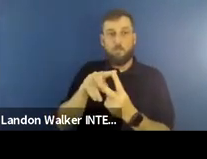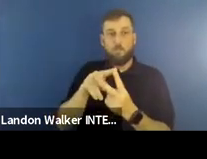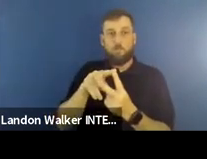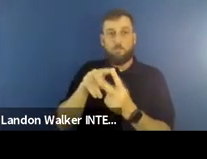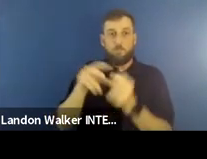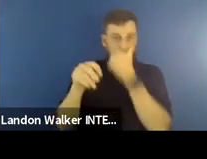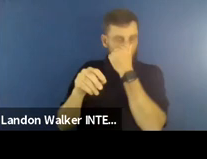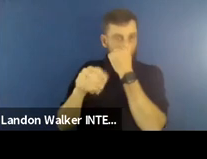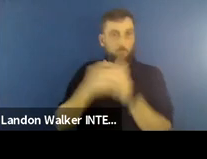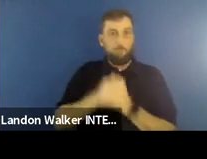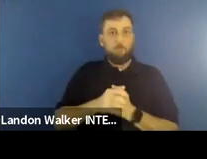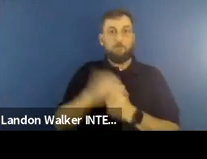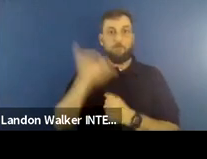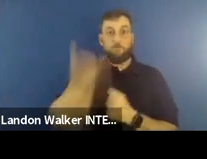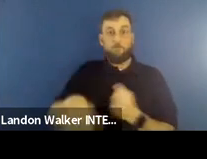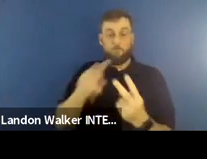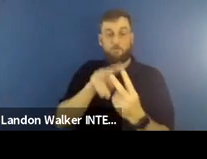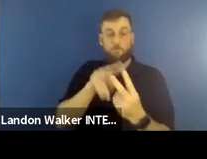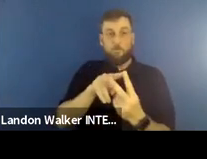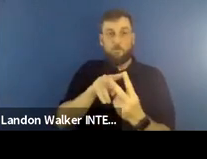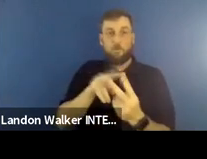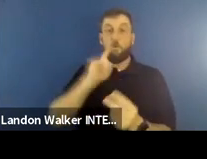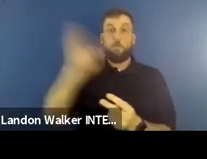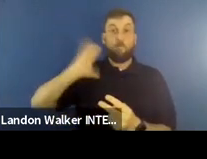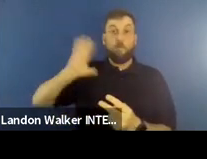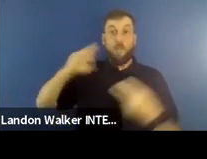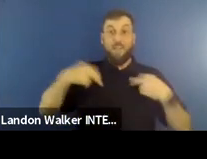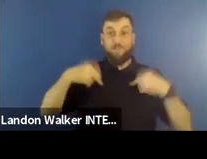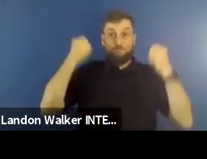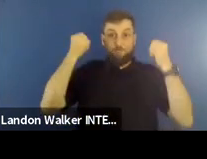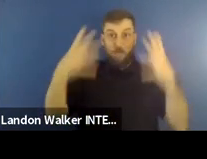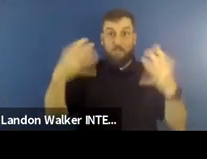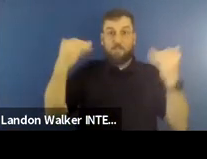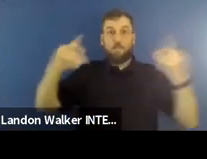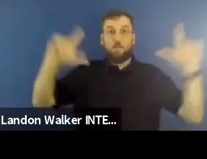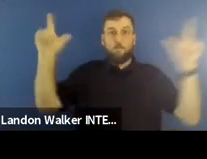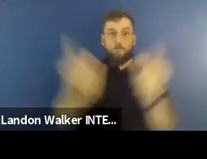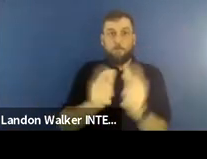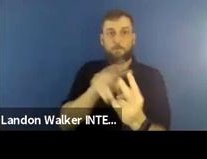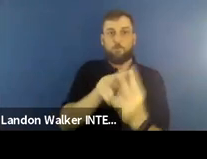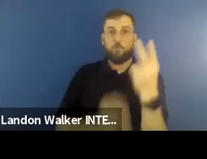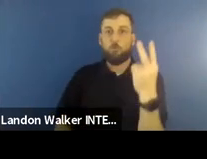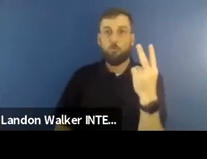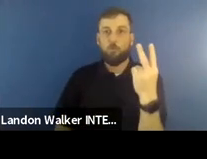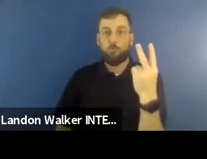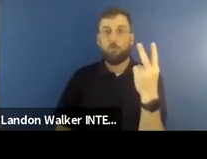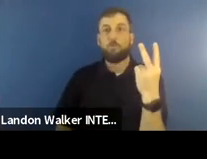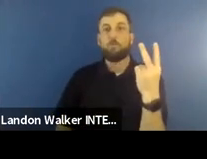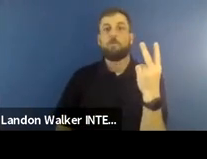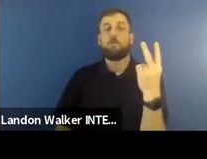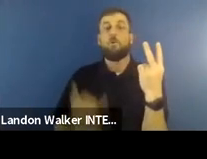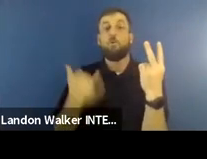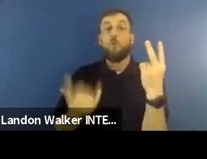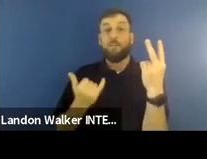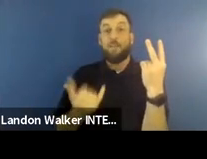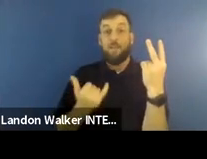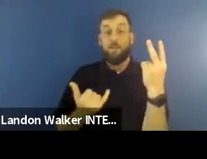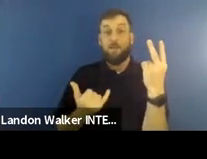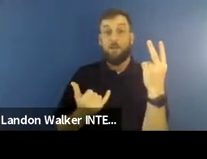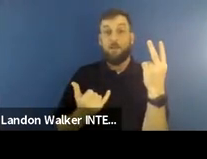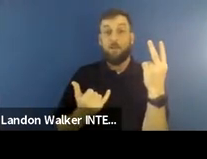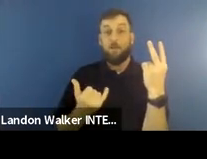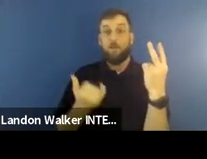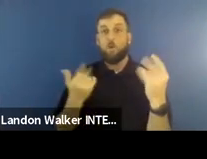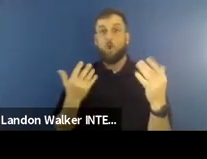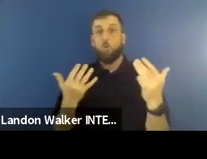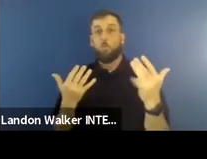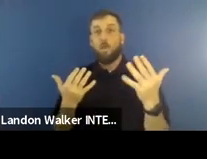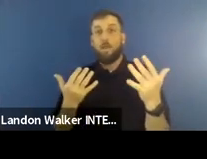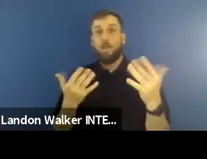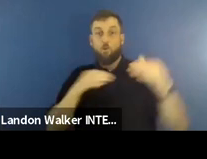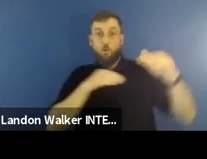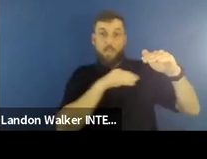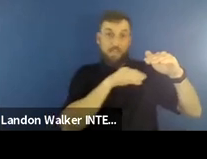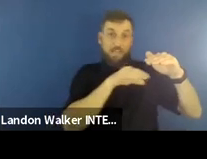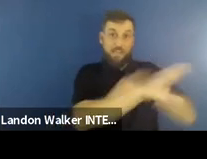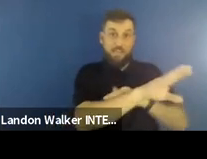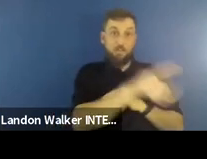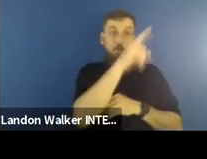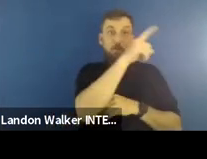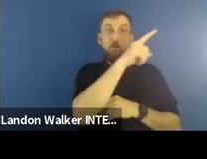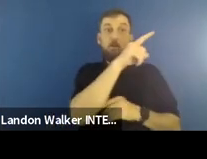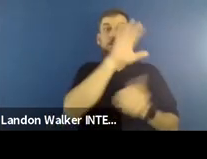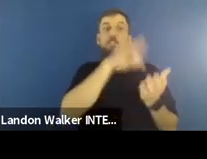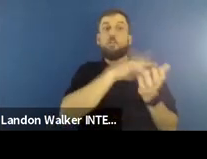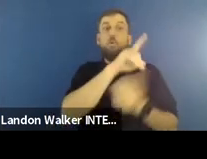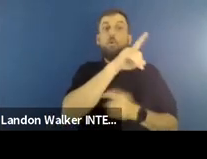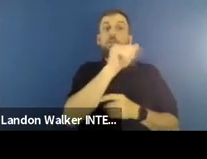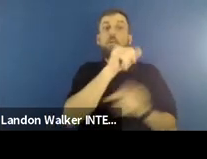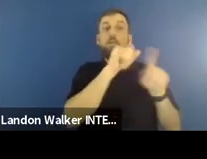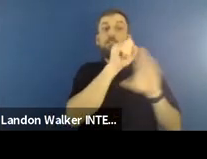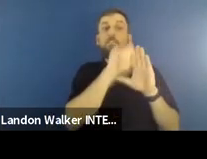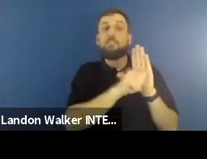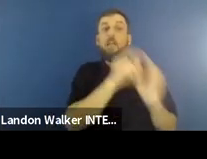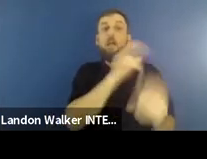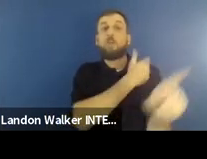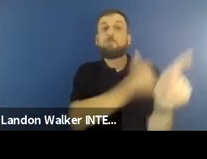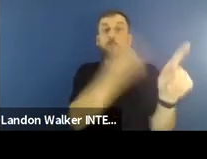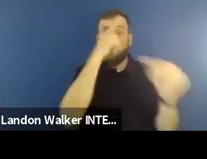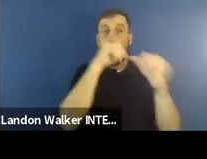So, out of, we had a bunch, and then this is what we're left with, and to sum that up to give it perspective is right now there is a four to five year wait period to get into the central Louisiana State facility right now for long term care.